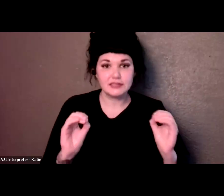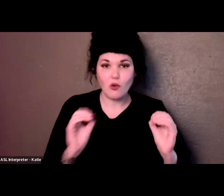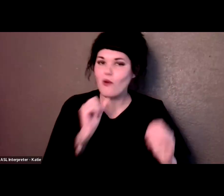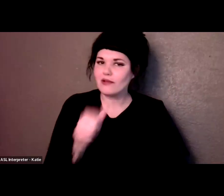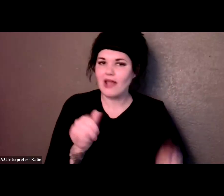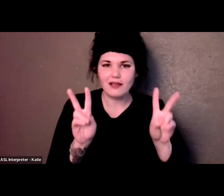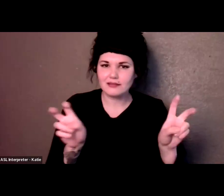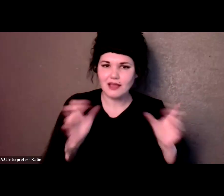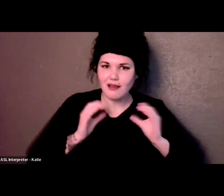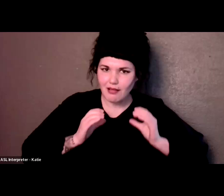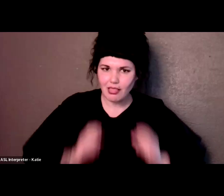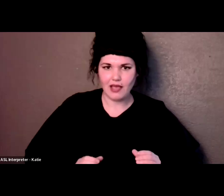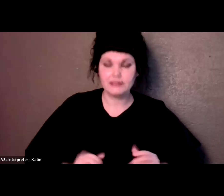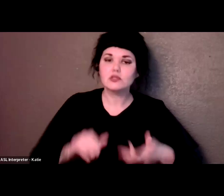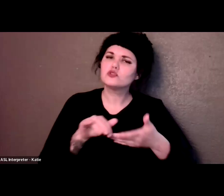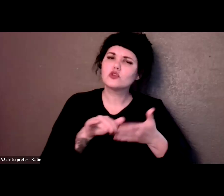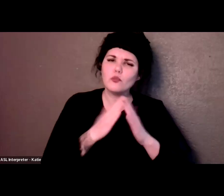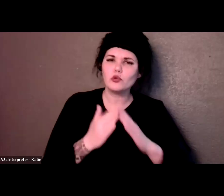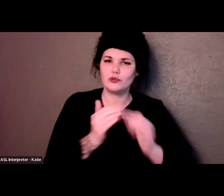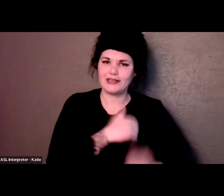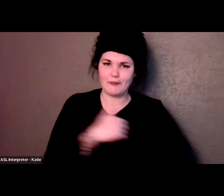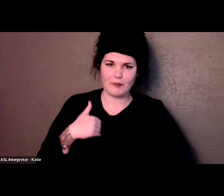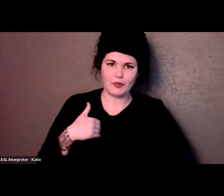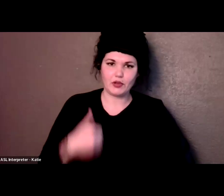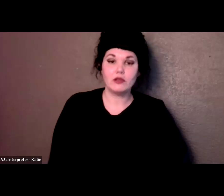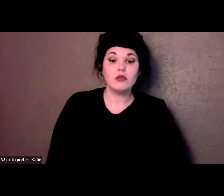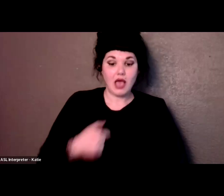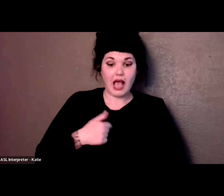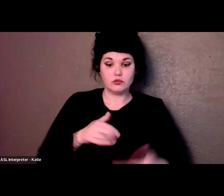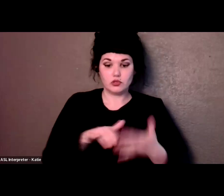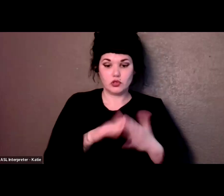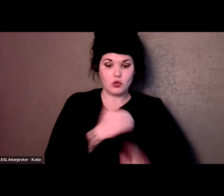out as purely a community member. I volunteered for seven months, and as I was able to increase my